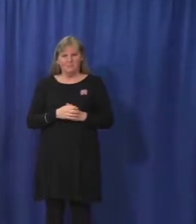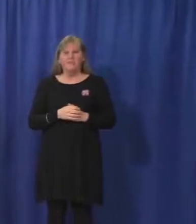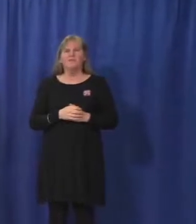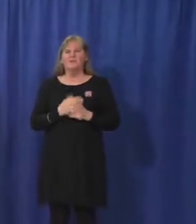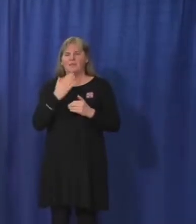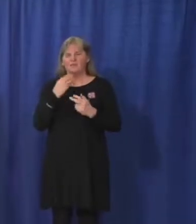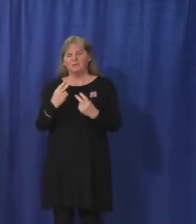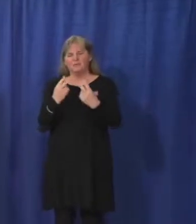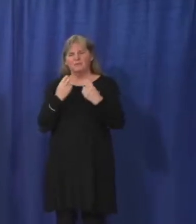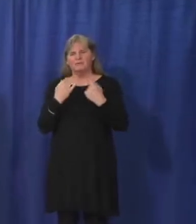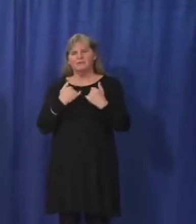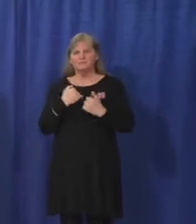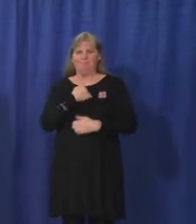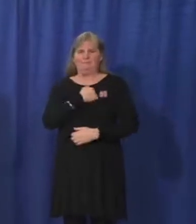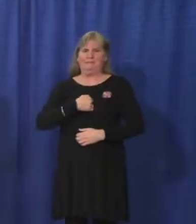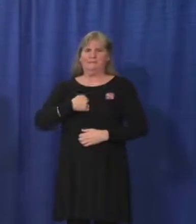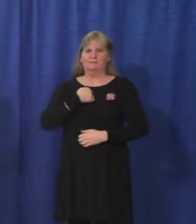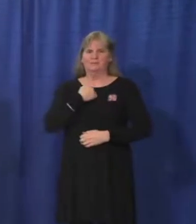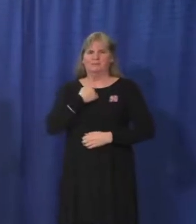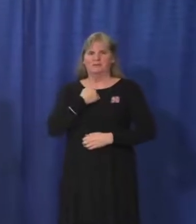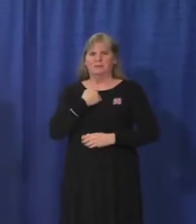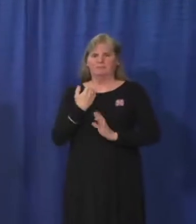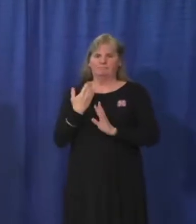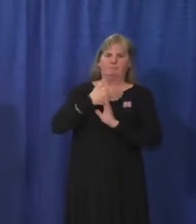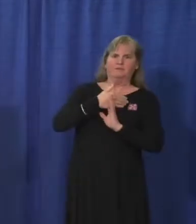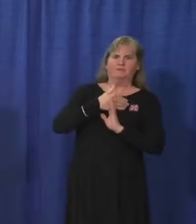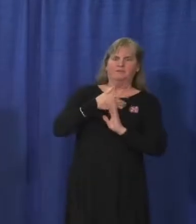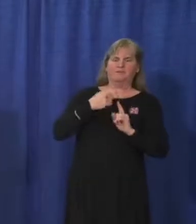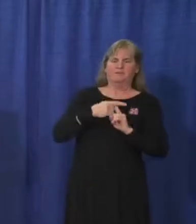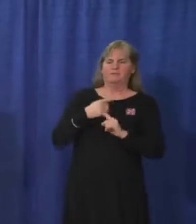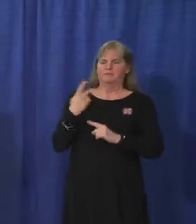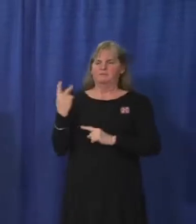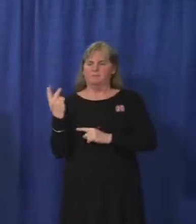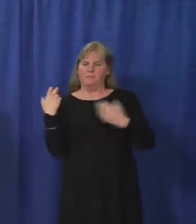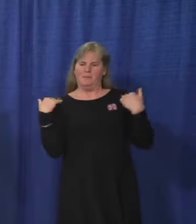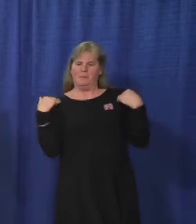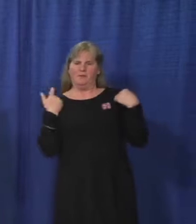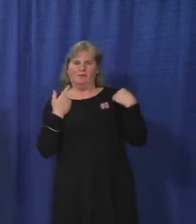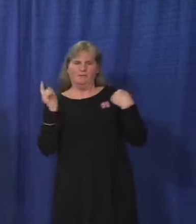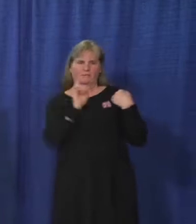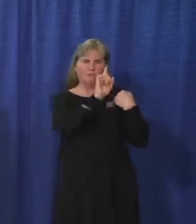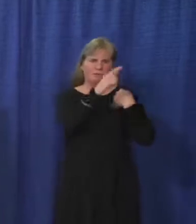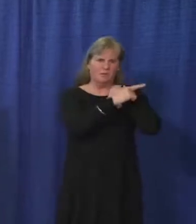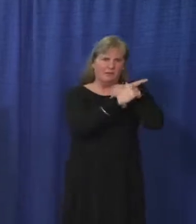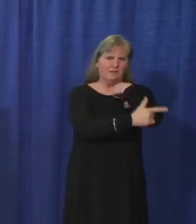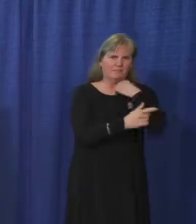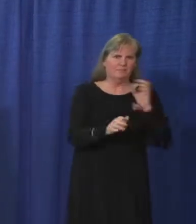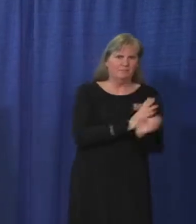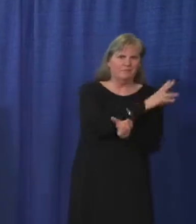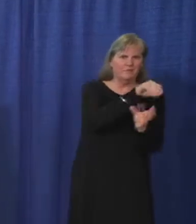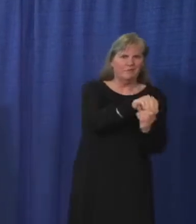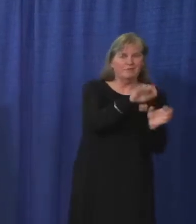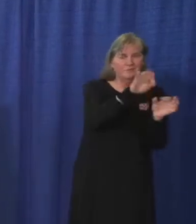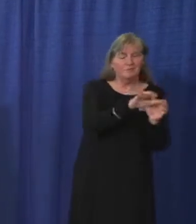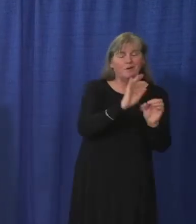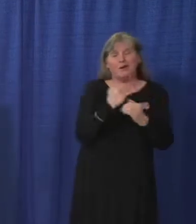interrupted, my colleague and I will go and take response ability and get our vote in and be able to come back and